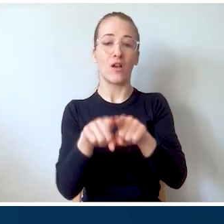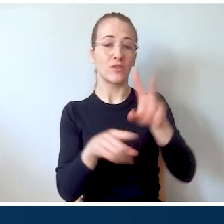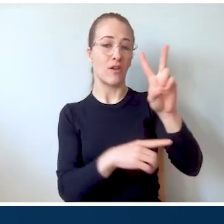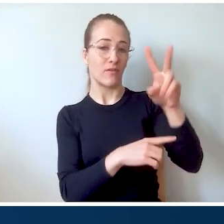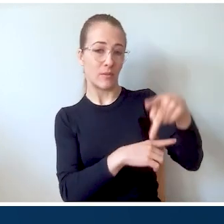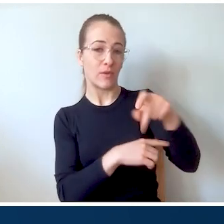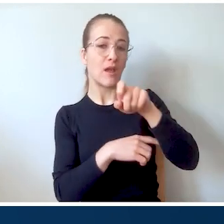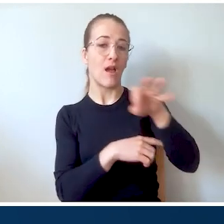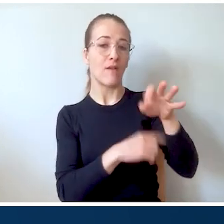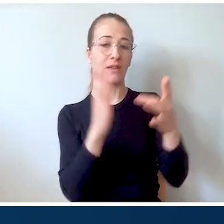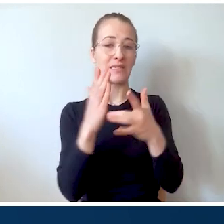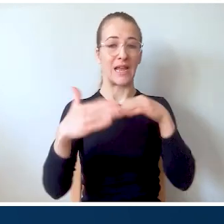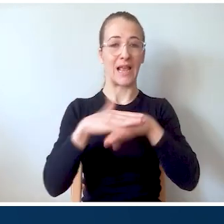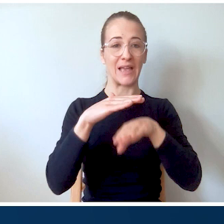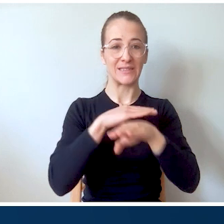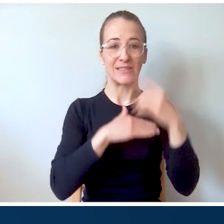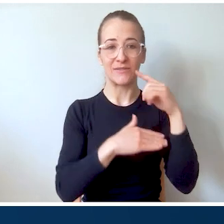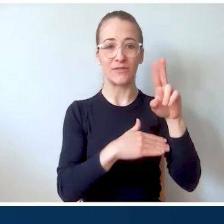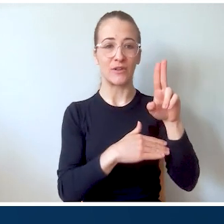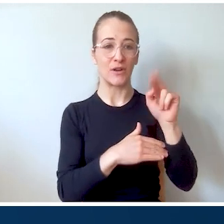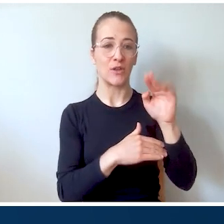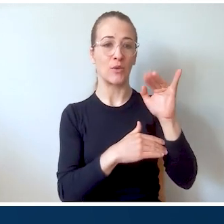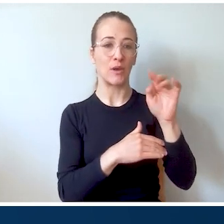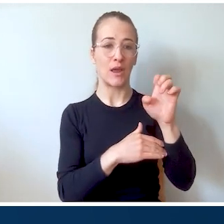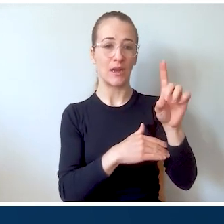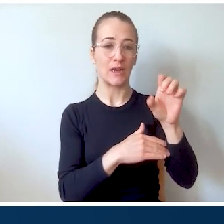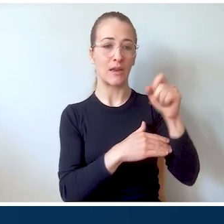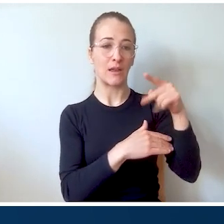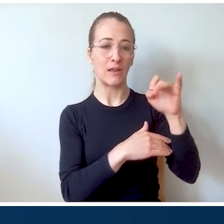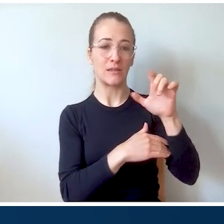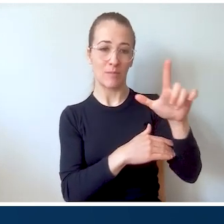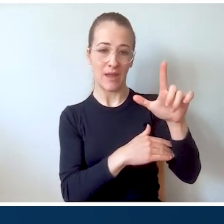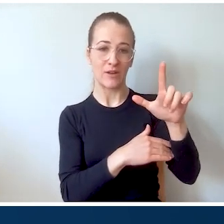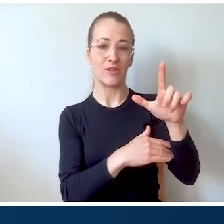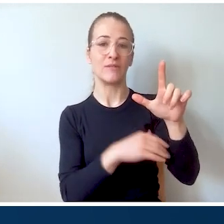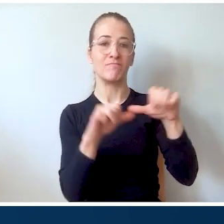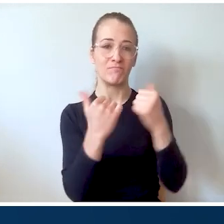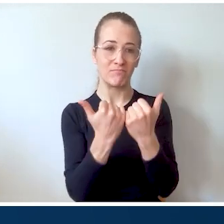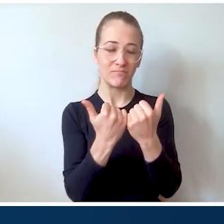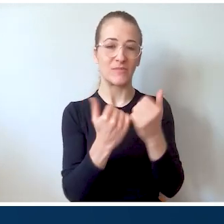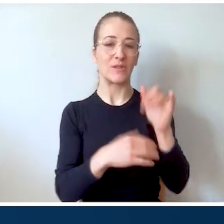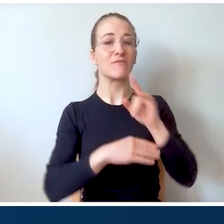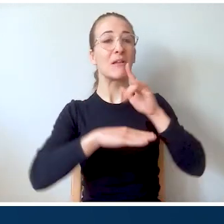of Tech Access for United Spinal. So this is a very kind of on-the-surface summary